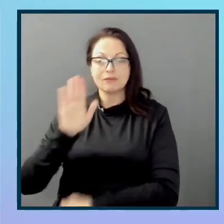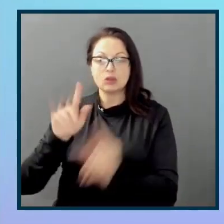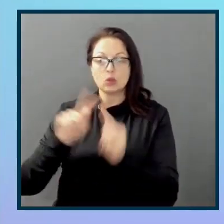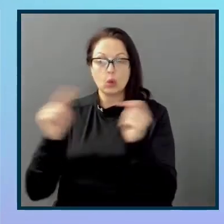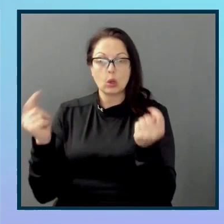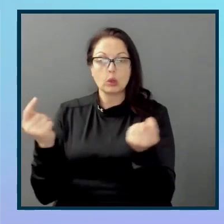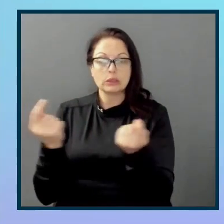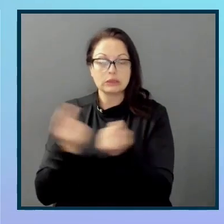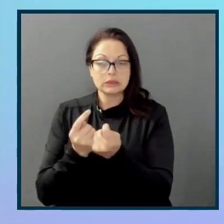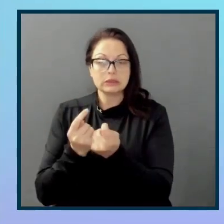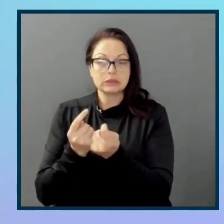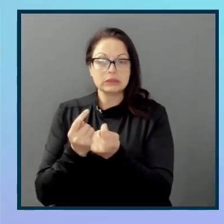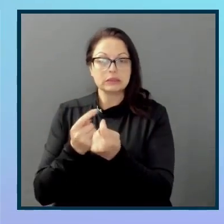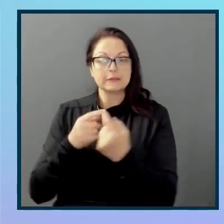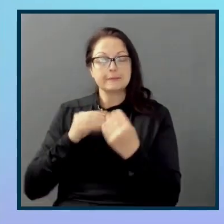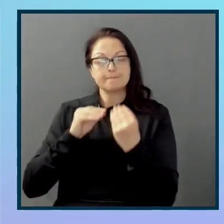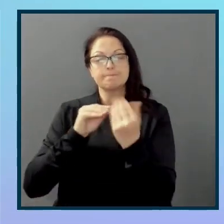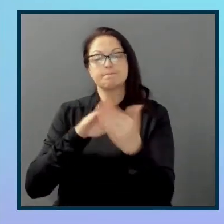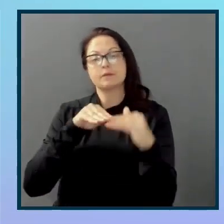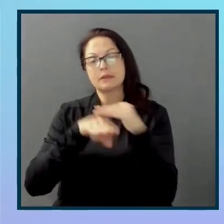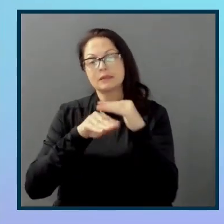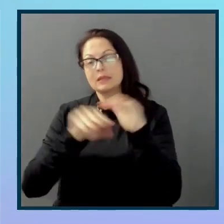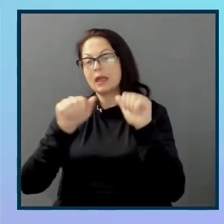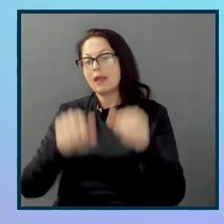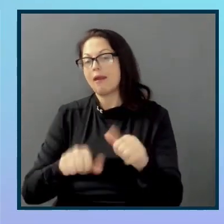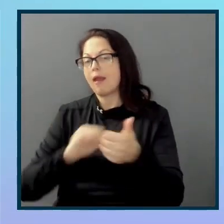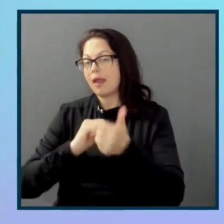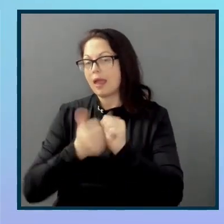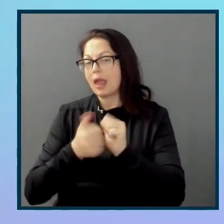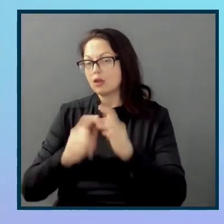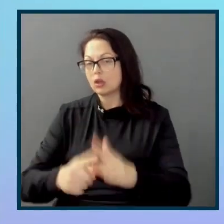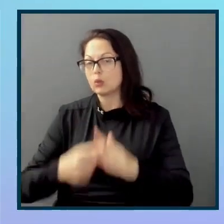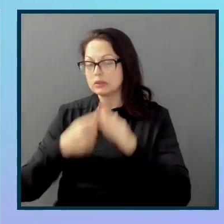as far as learning and basic minimum things to include and look out for?